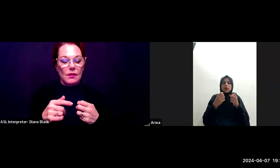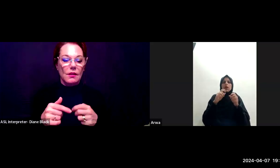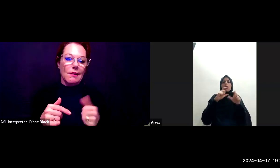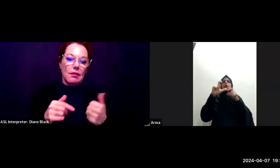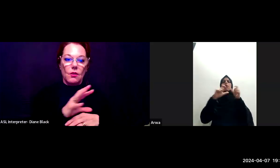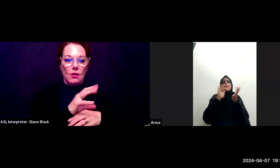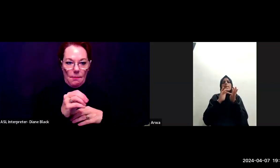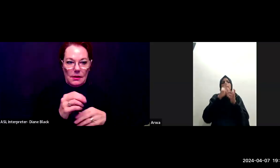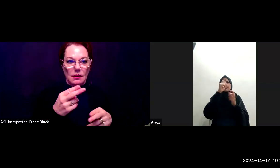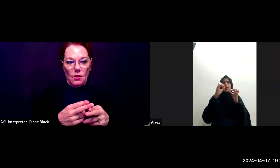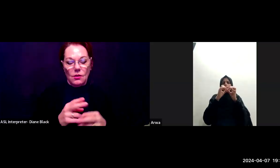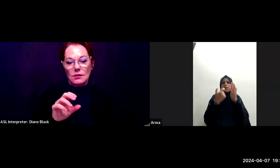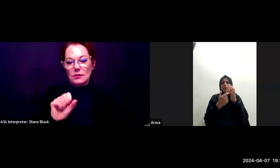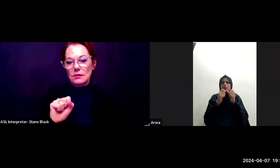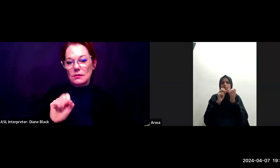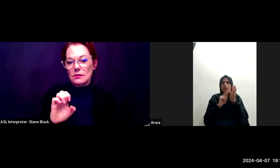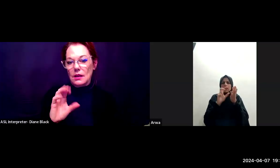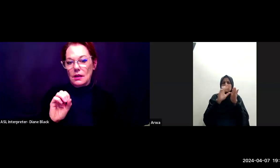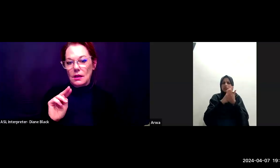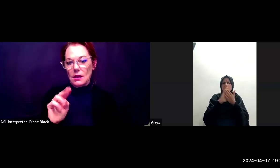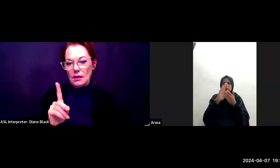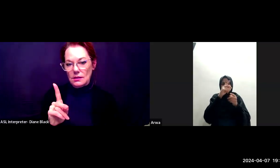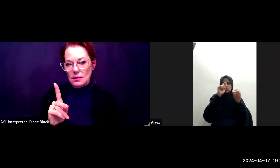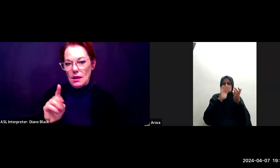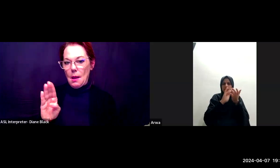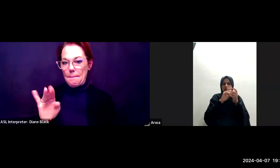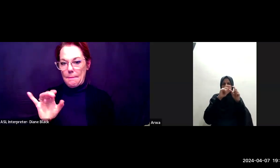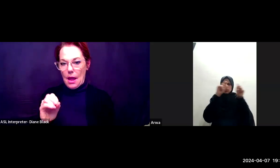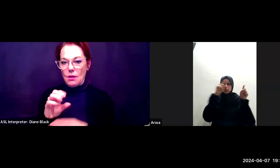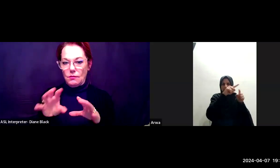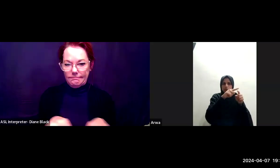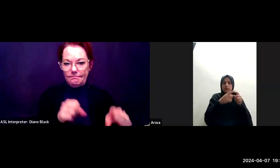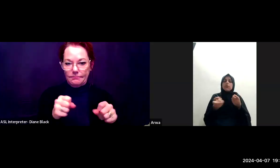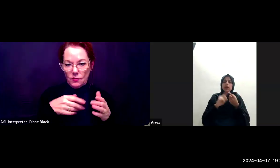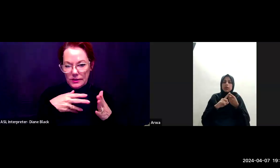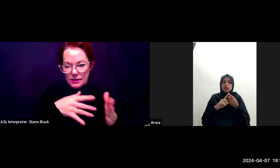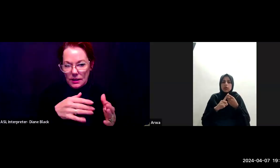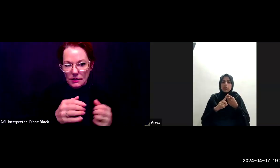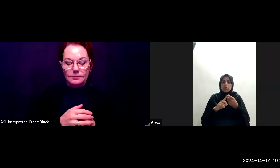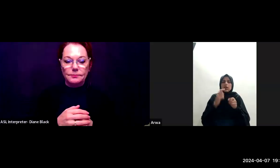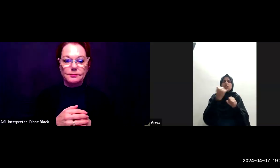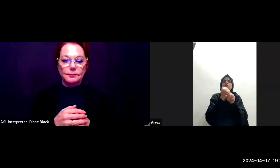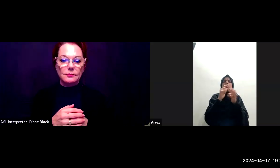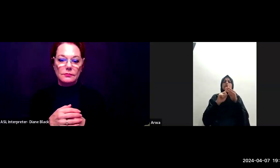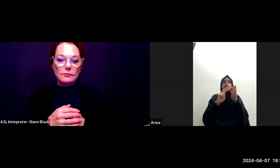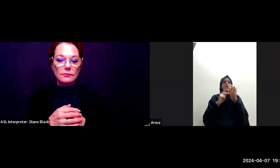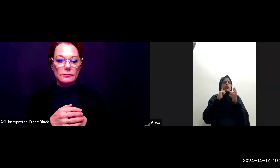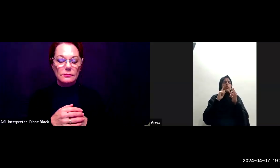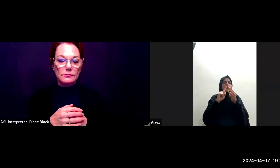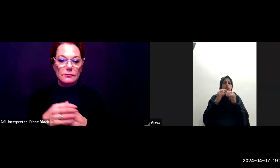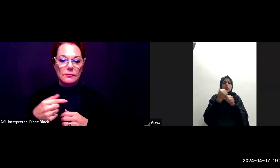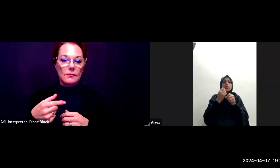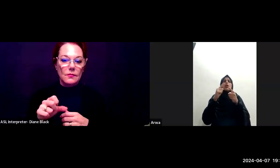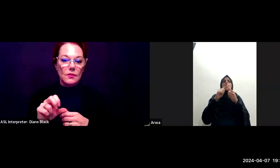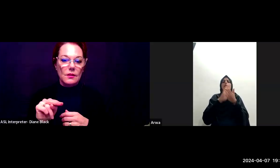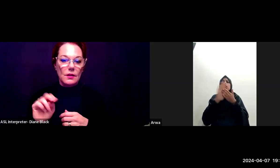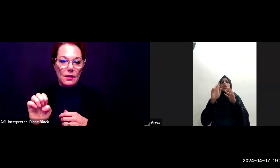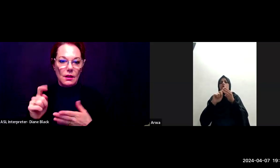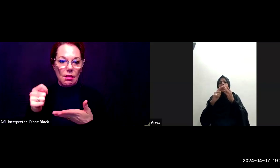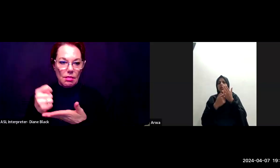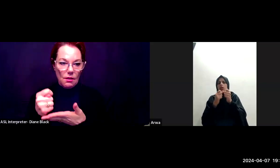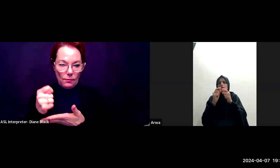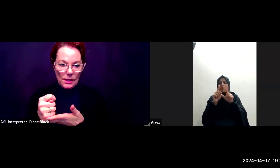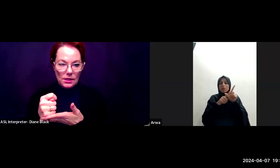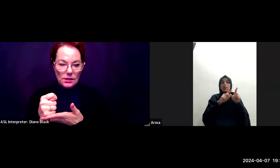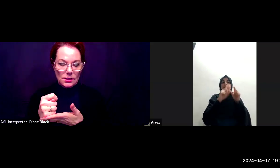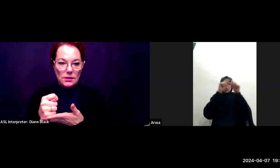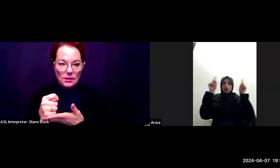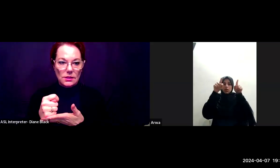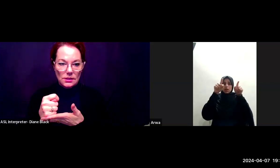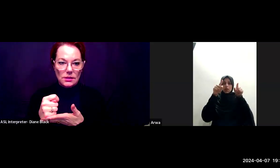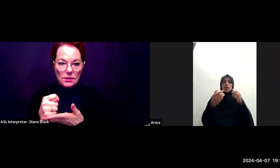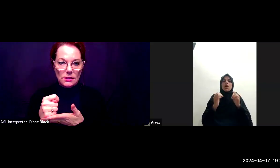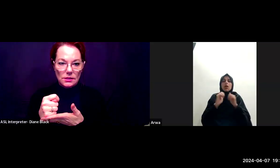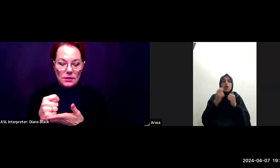Bio (??). So therefore gene therapy is fairly a successful way of treating people with genetic